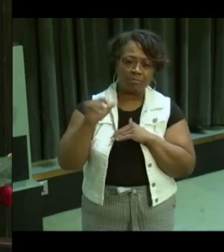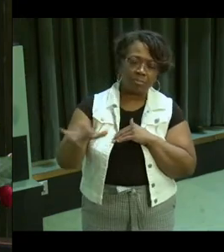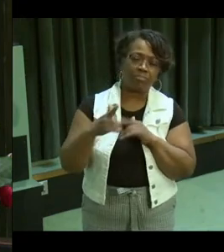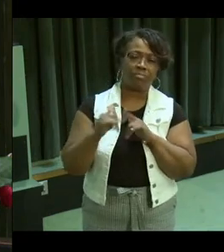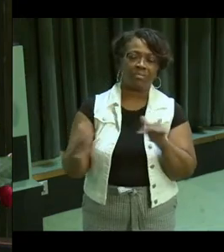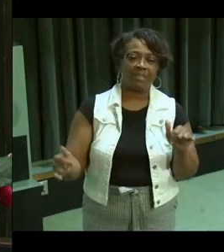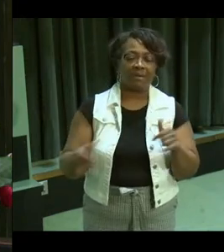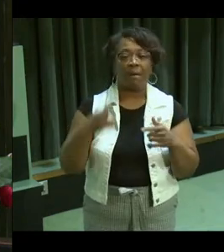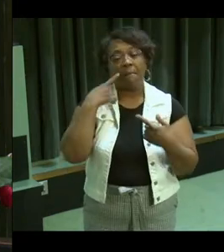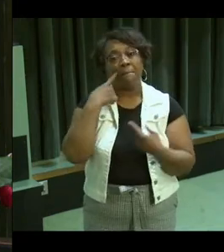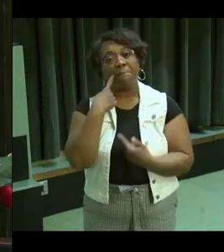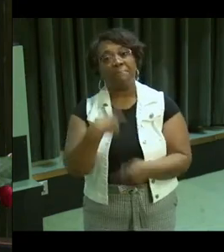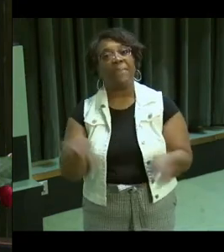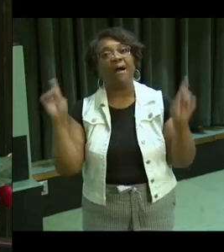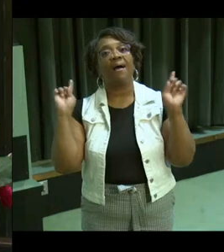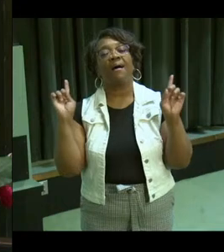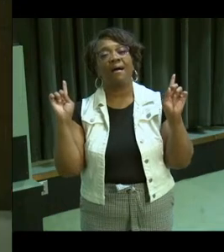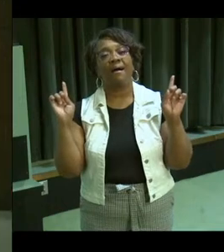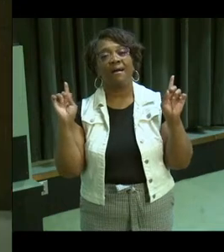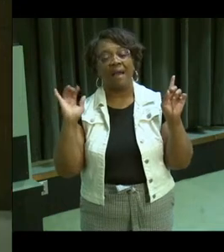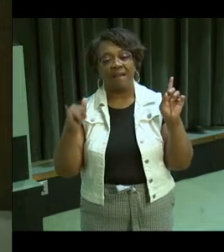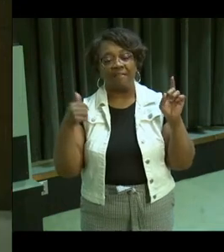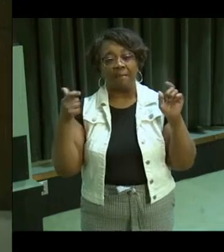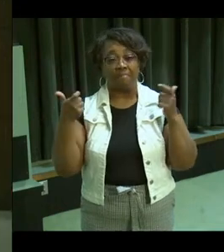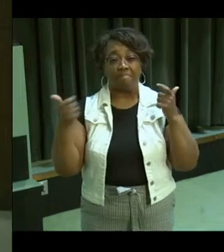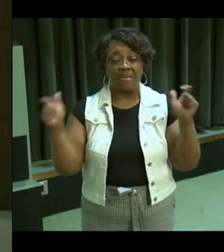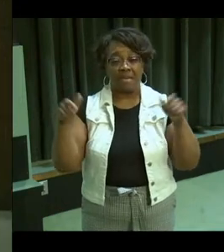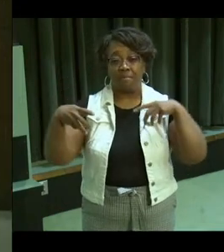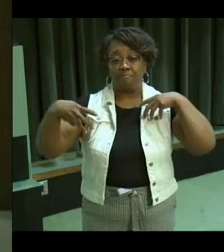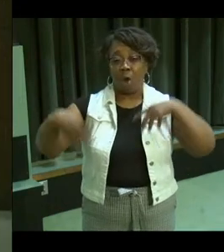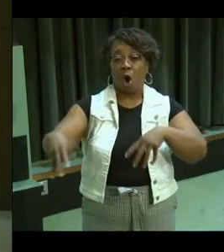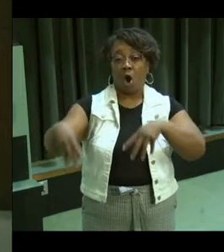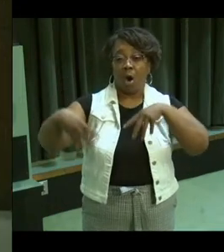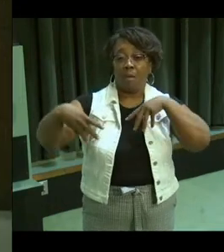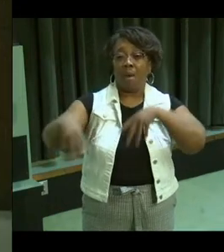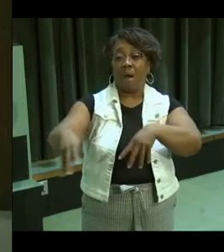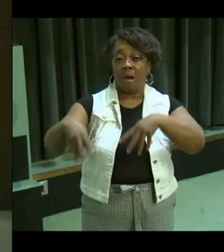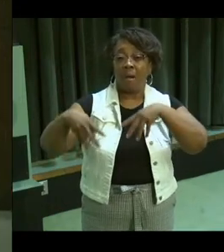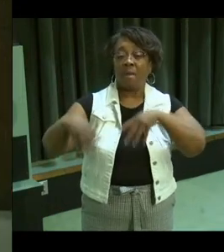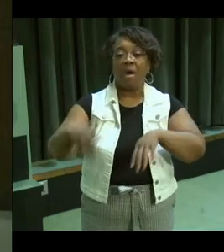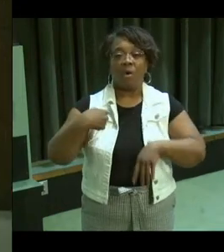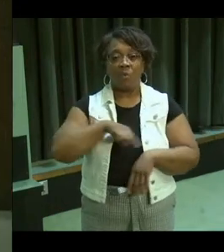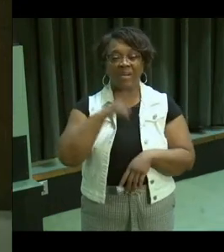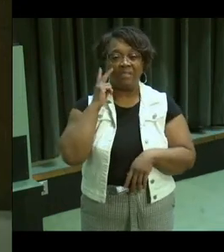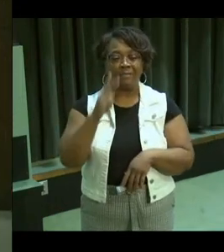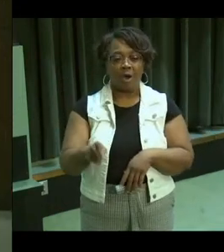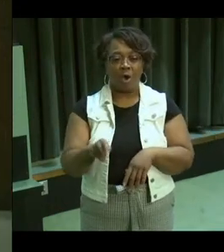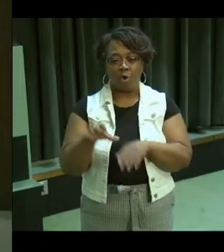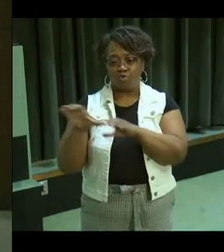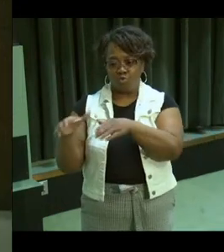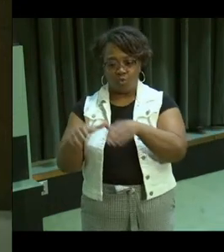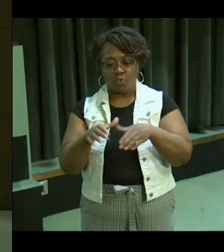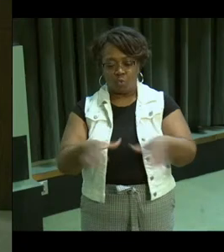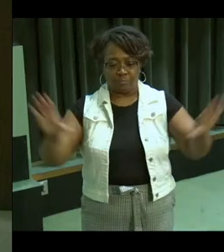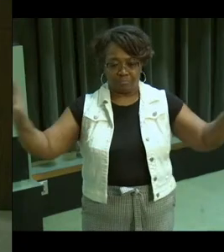wrote letters to him. They did this. And then finally they, you know, did this big march. And we